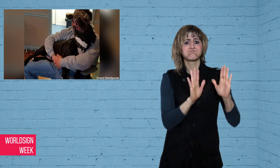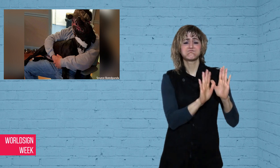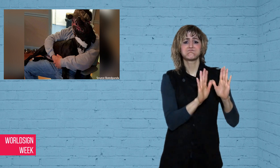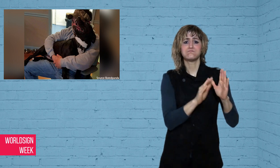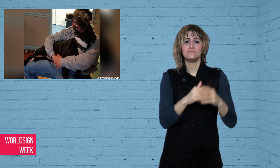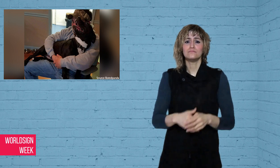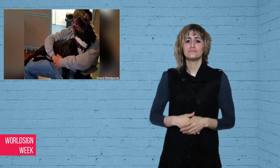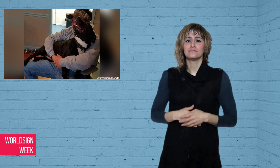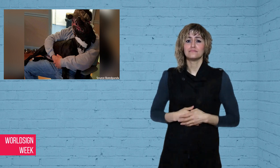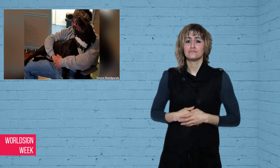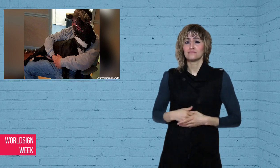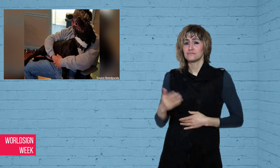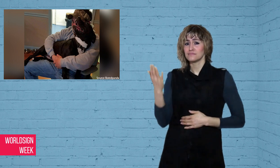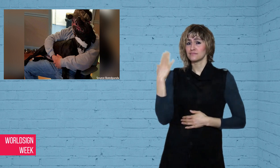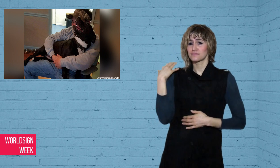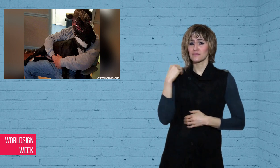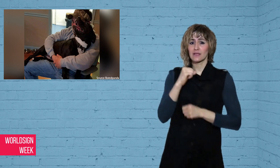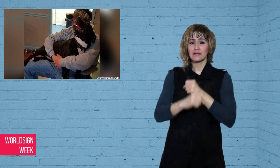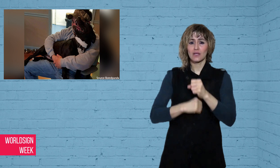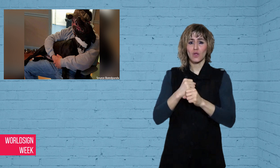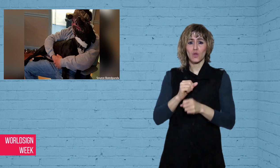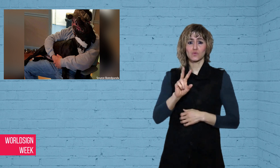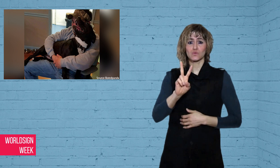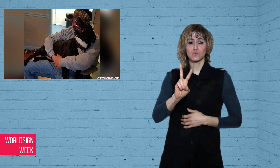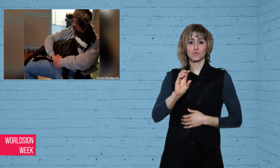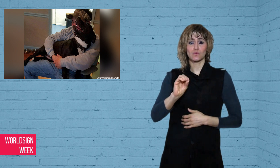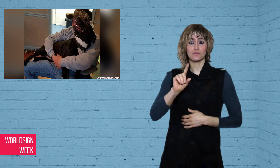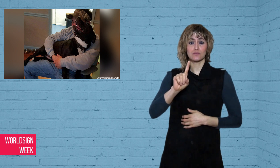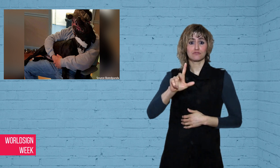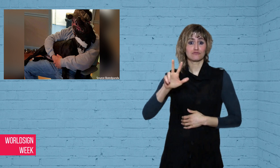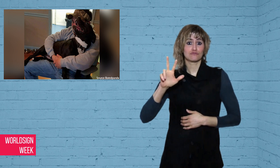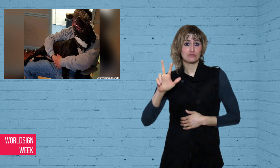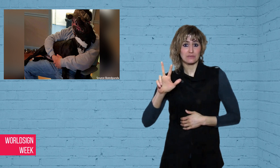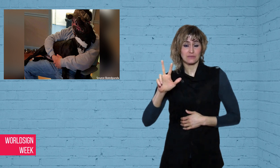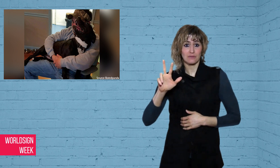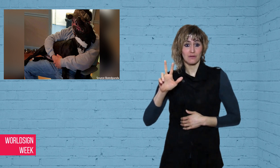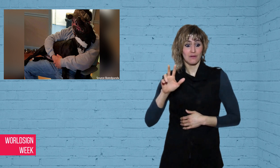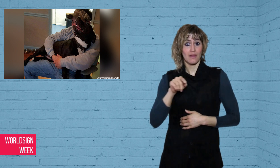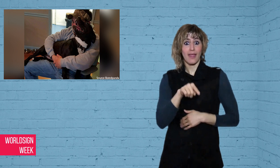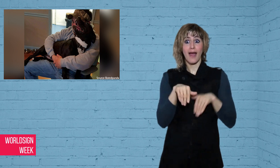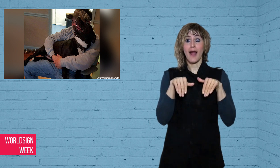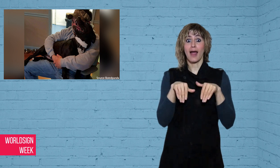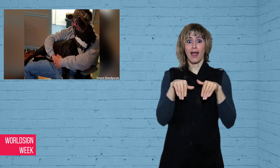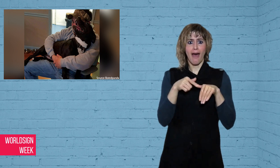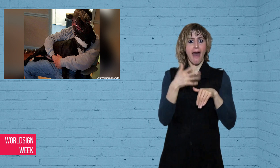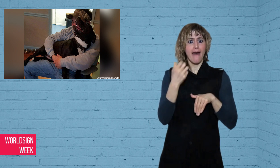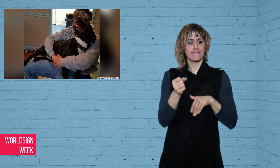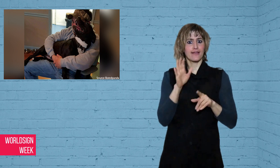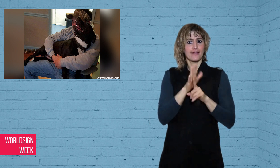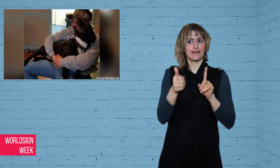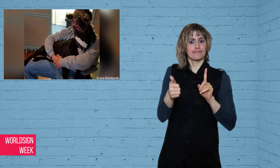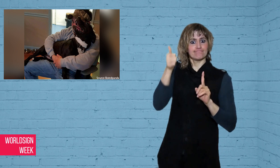She was brought to the shelter in 2013 when